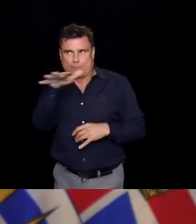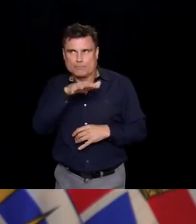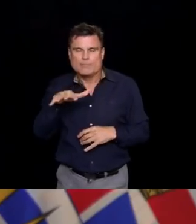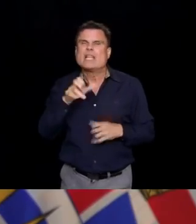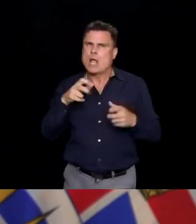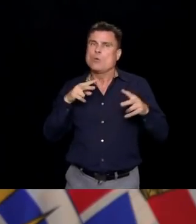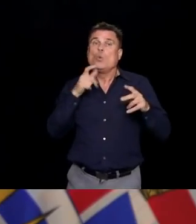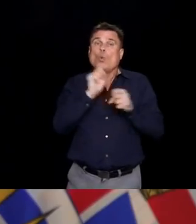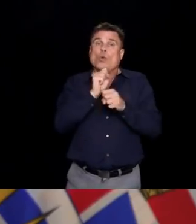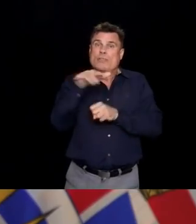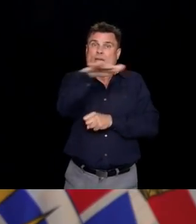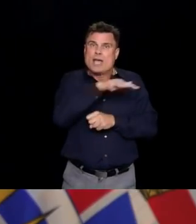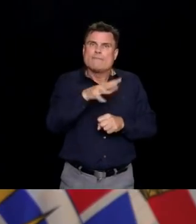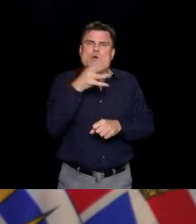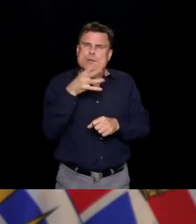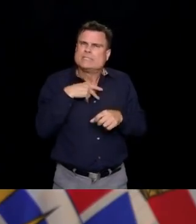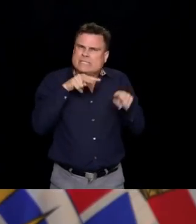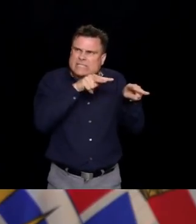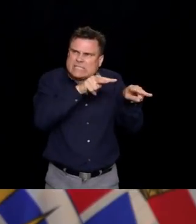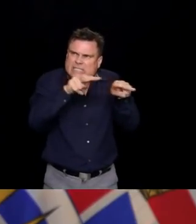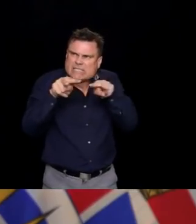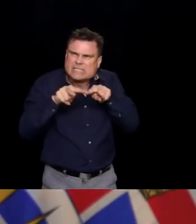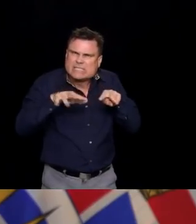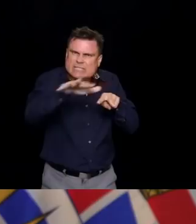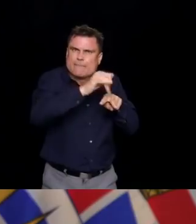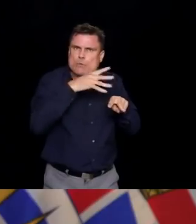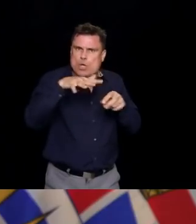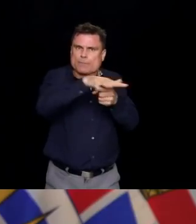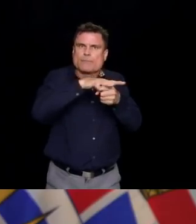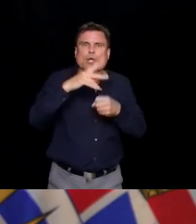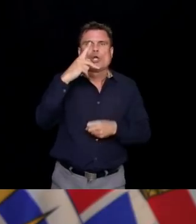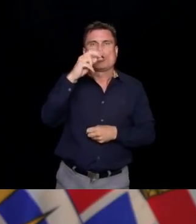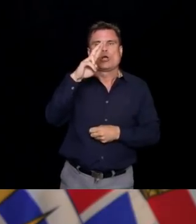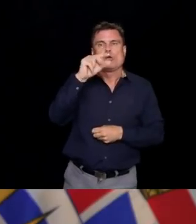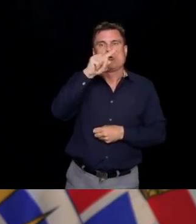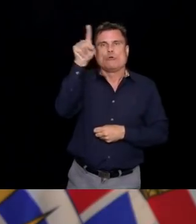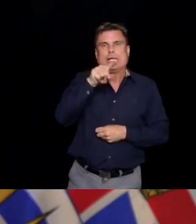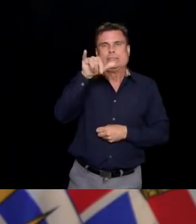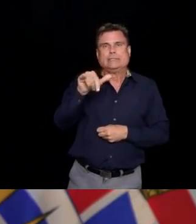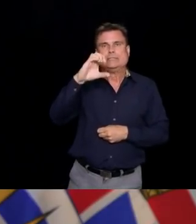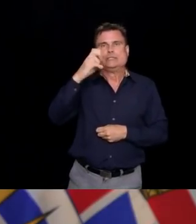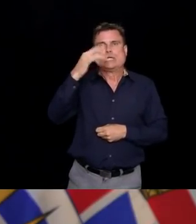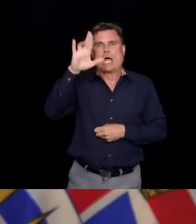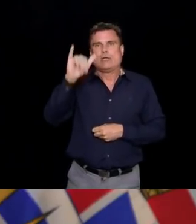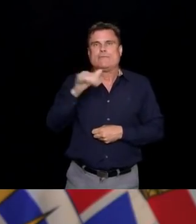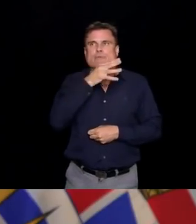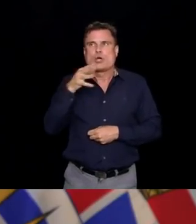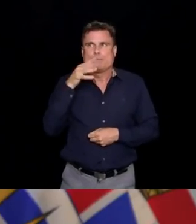the Dragon factory farm in the Interior health region and public health teams continue to monitor and support the staff and the family,